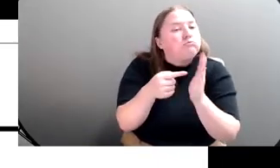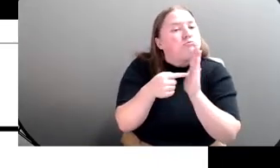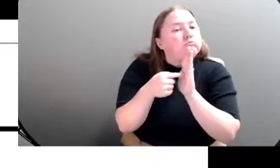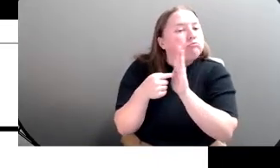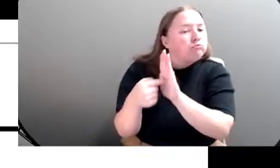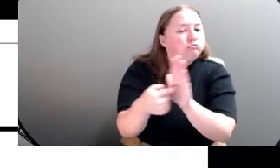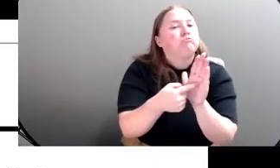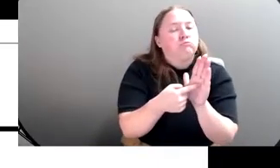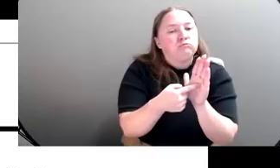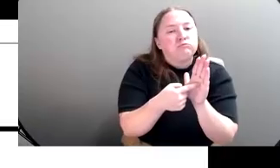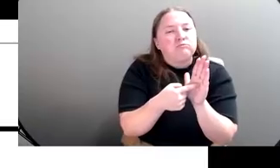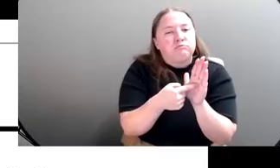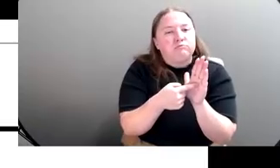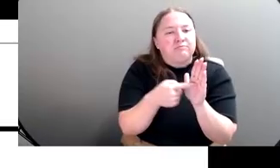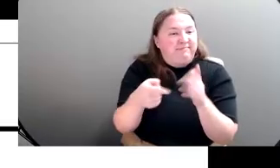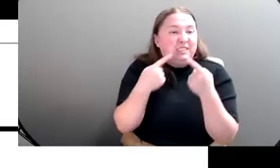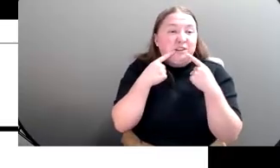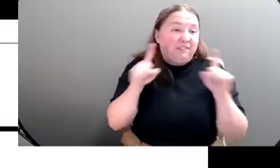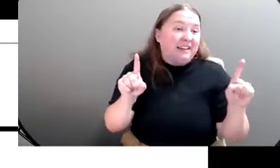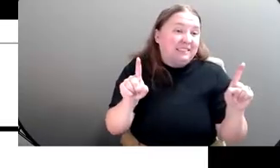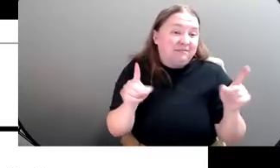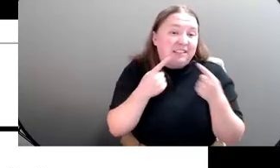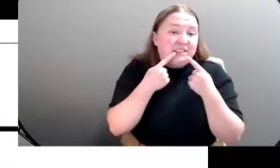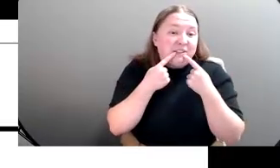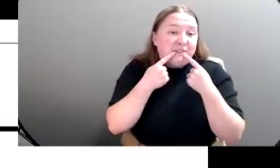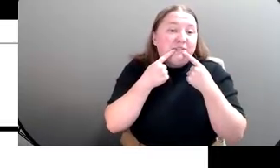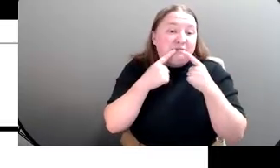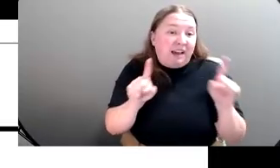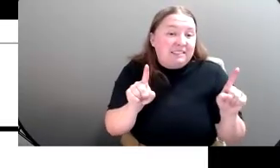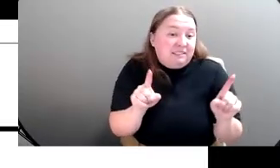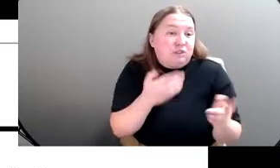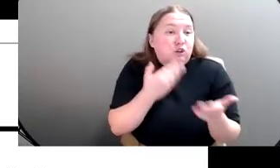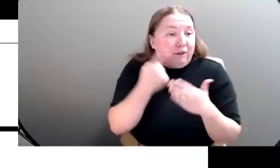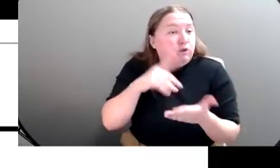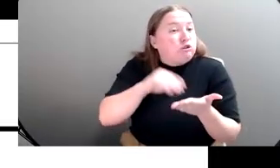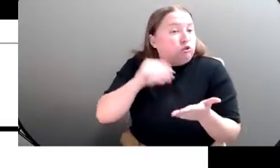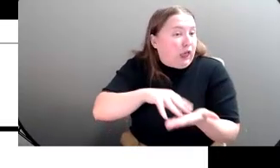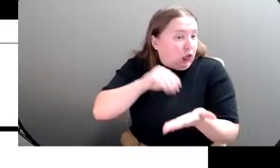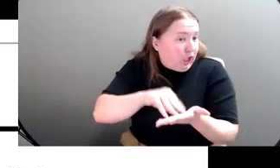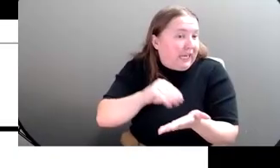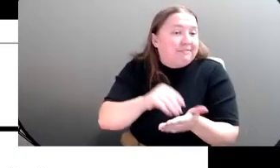these are effective practices for student learning. Okay. So and it's the law.